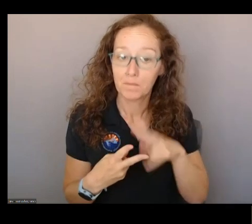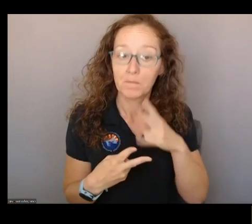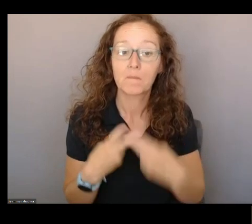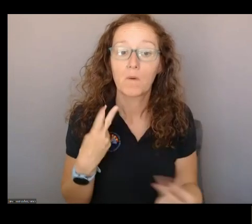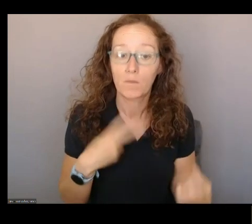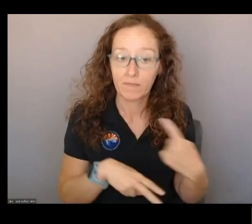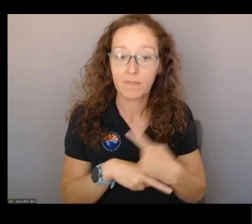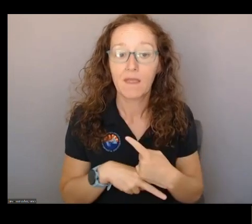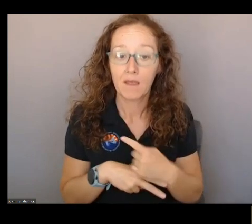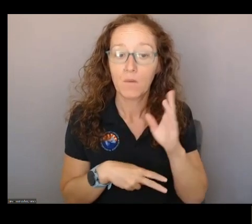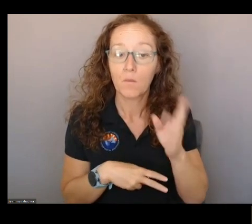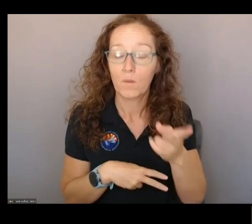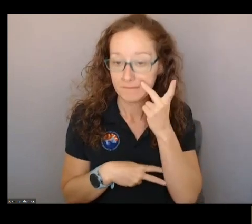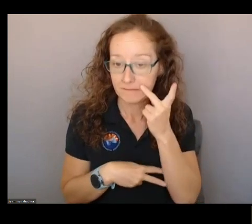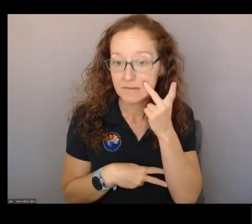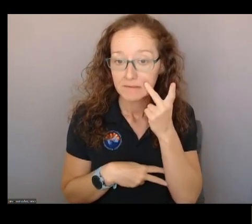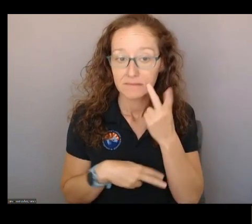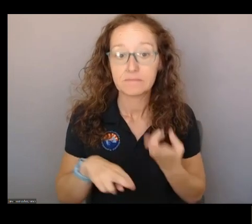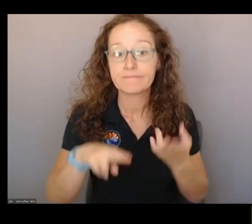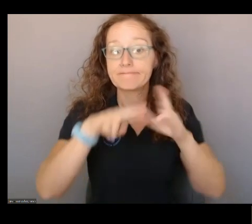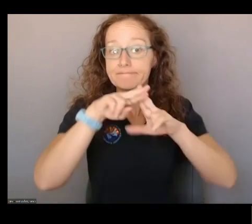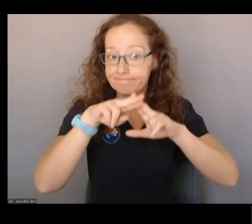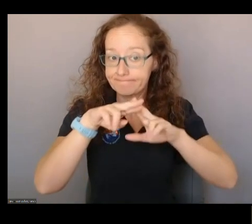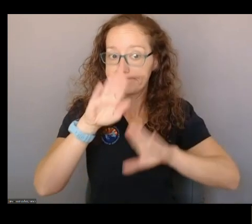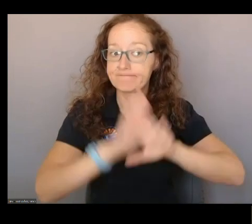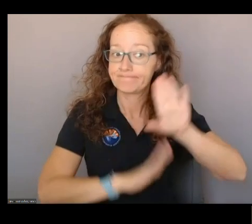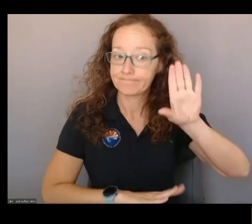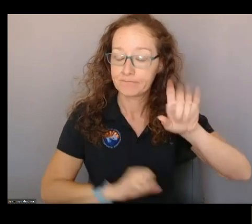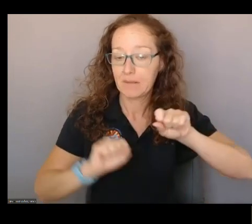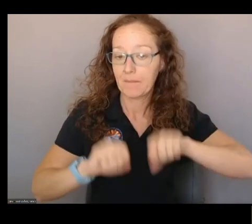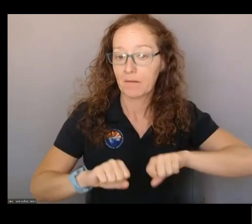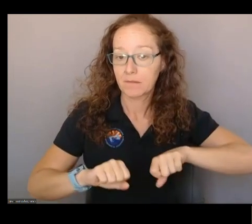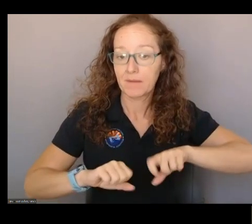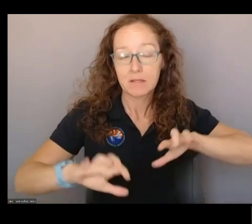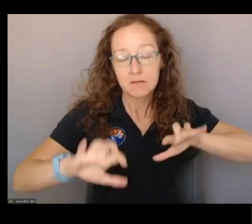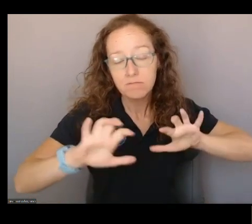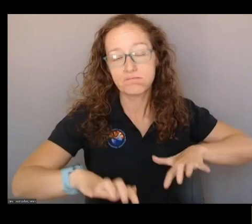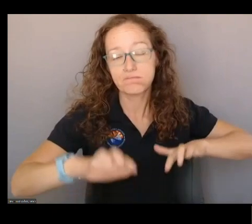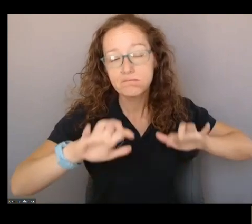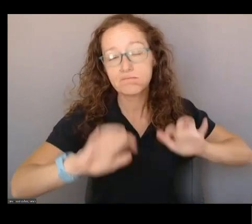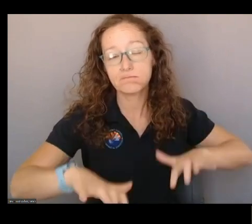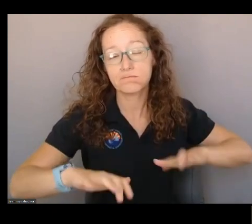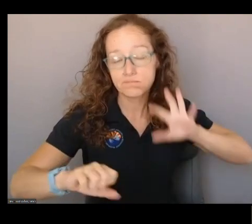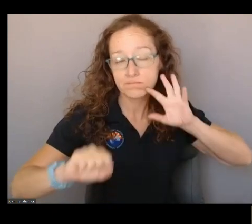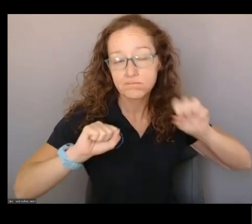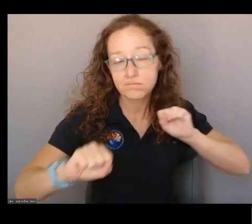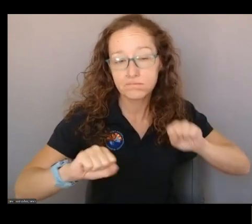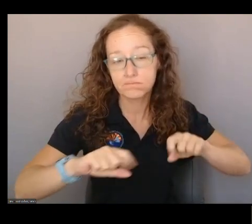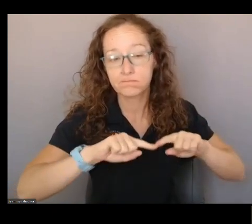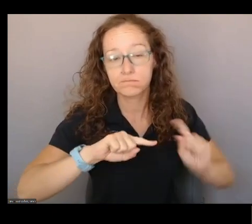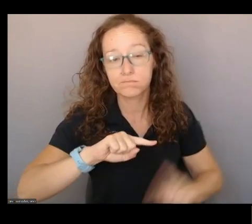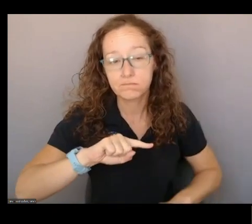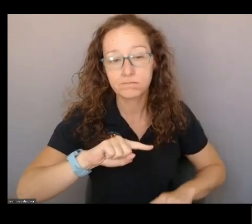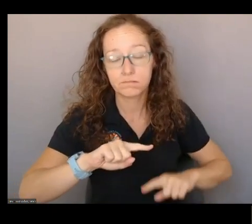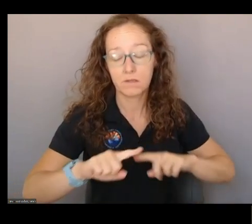seeing this kind of uptick. Good chance of heavy thunderstorms, flash flood potential before we start to